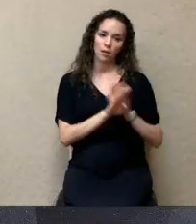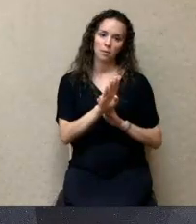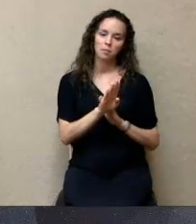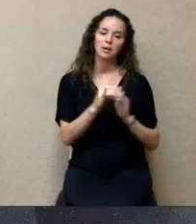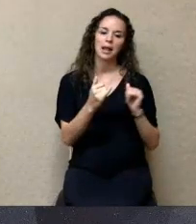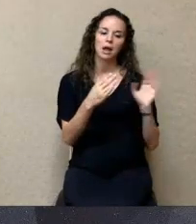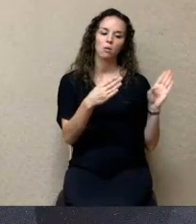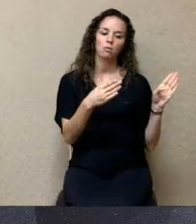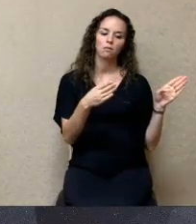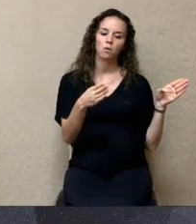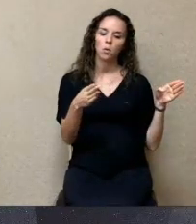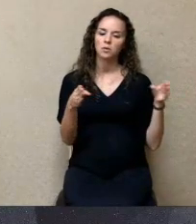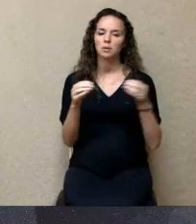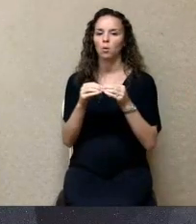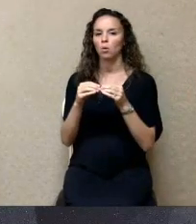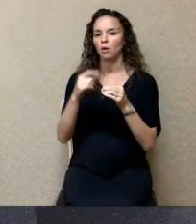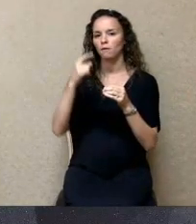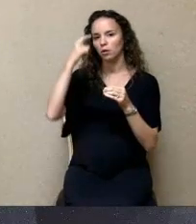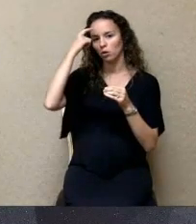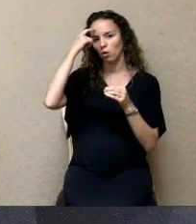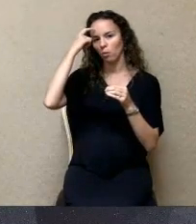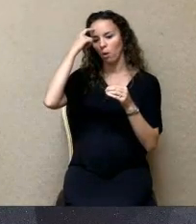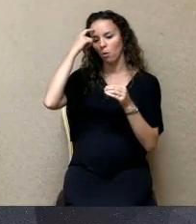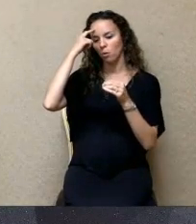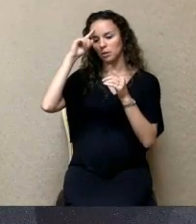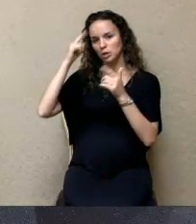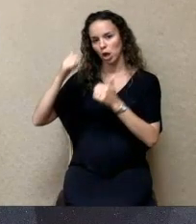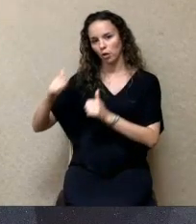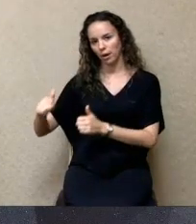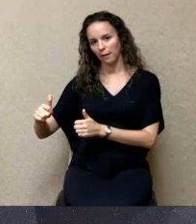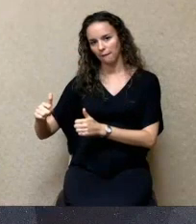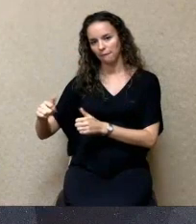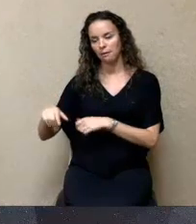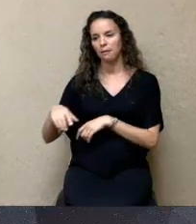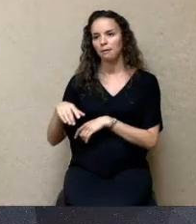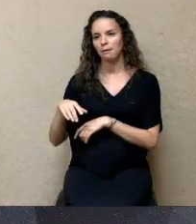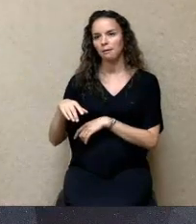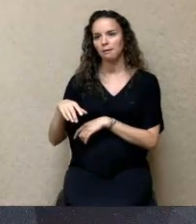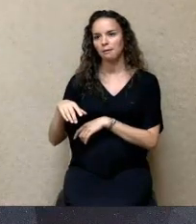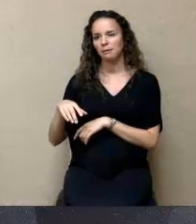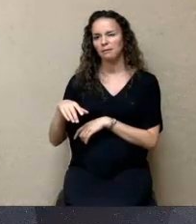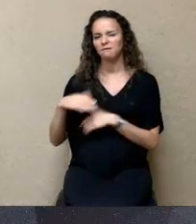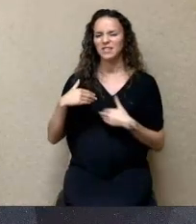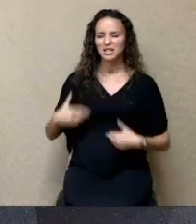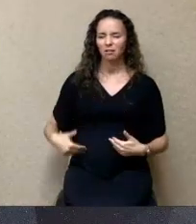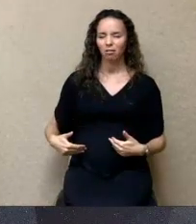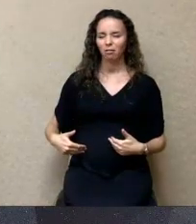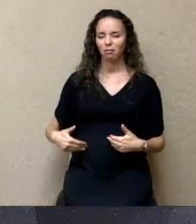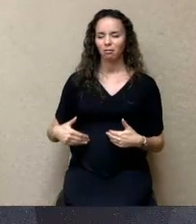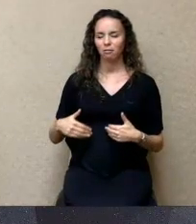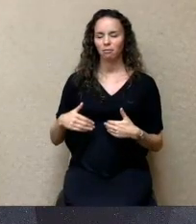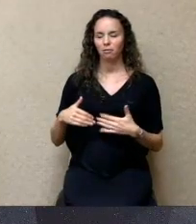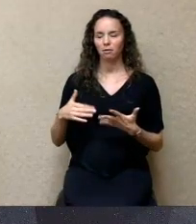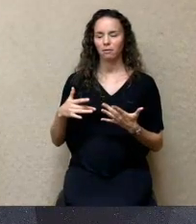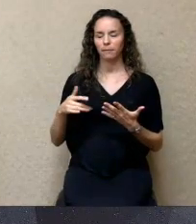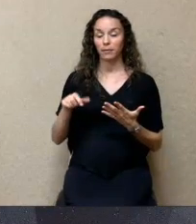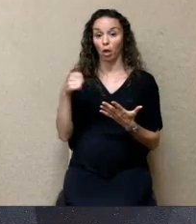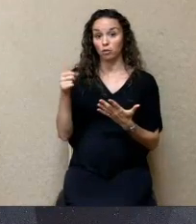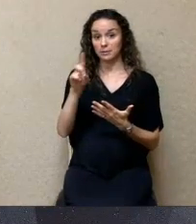neuro-degenerative and sorry, like physical and other disability areas.